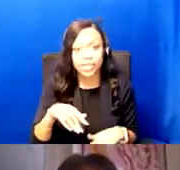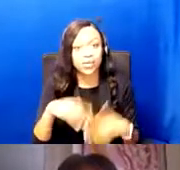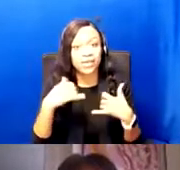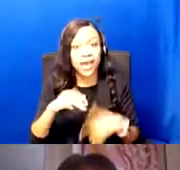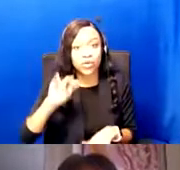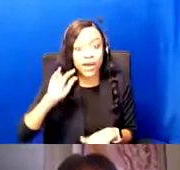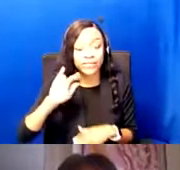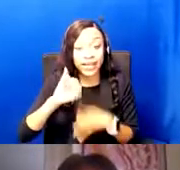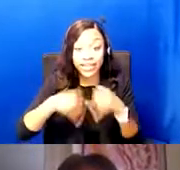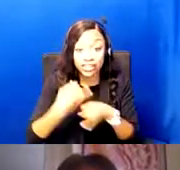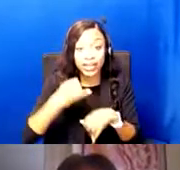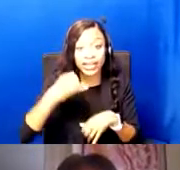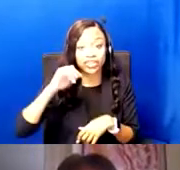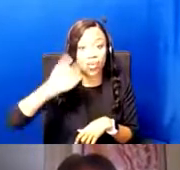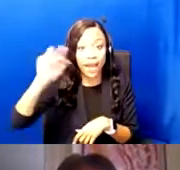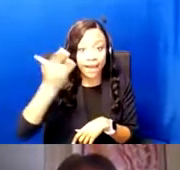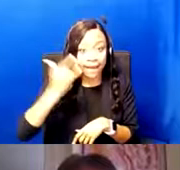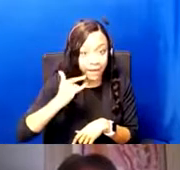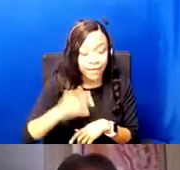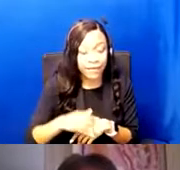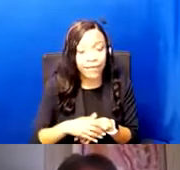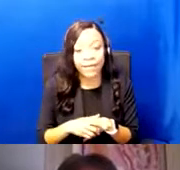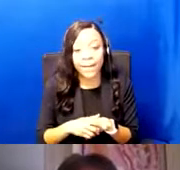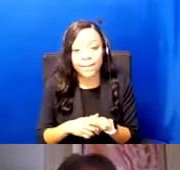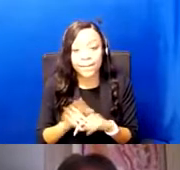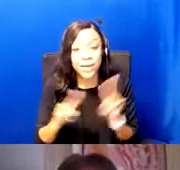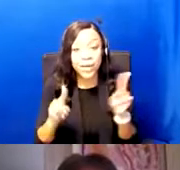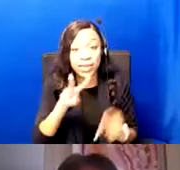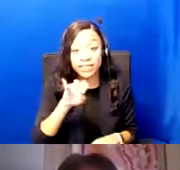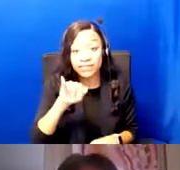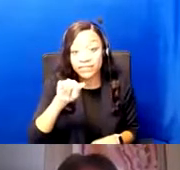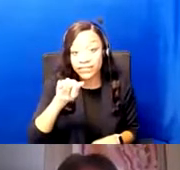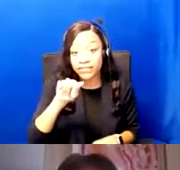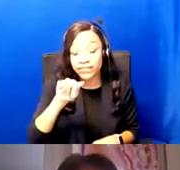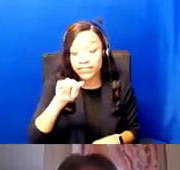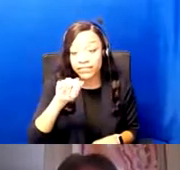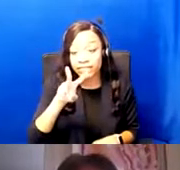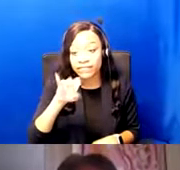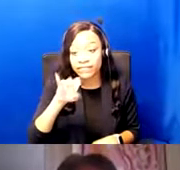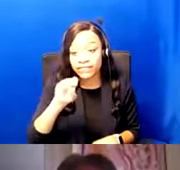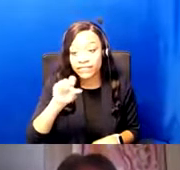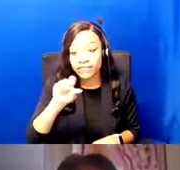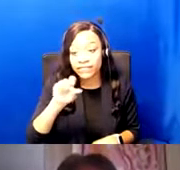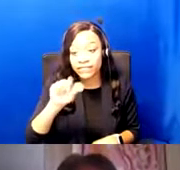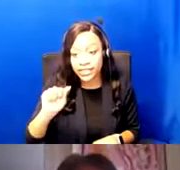and sometimes freight.. With visa, we have seen changes in especially in the past four years